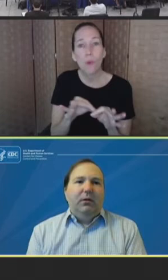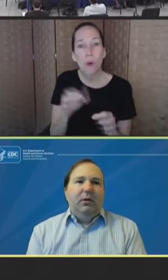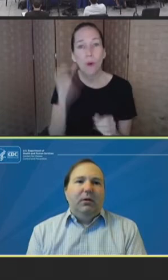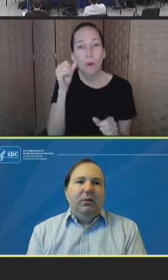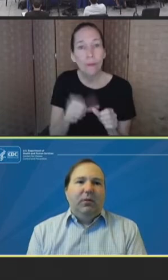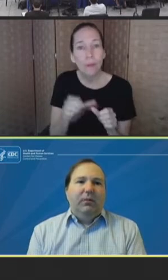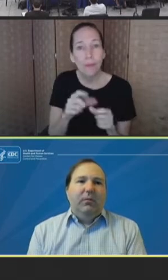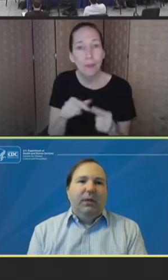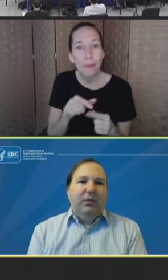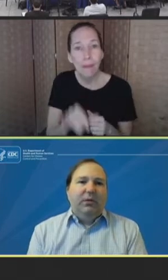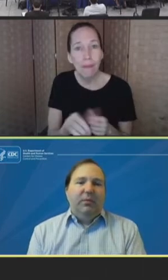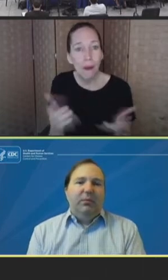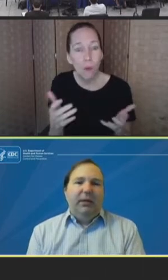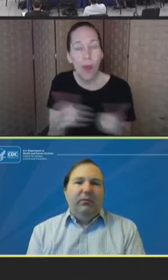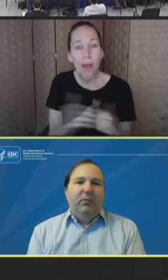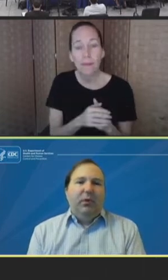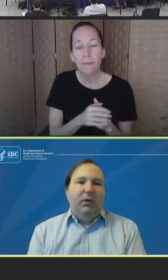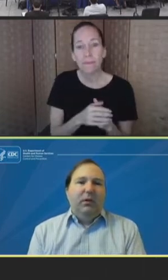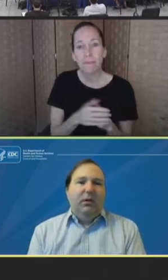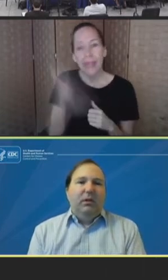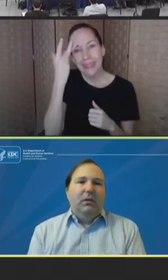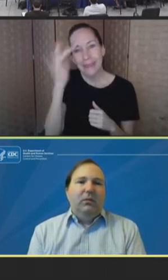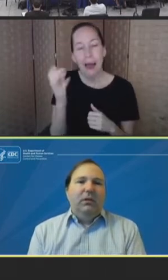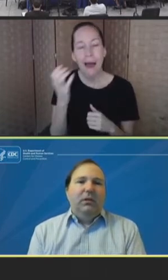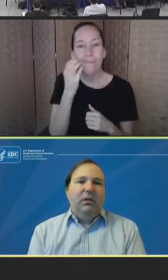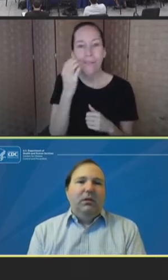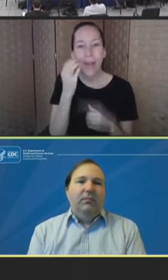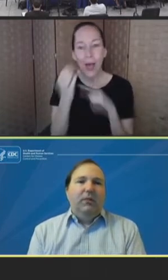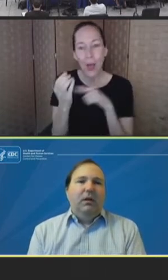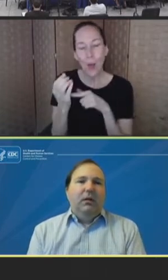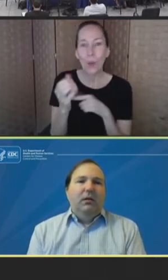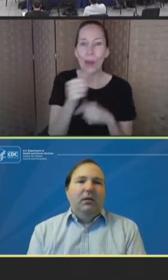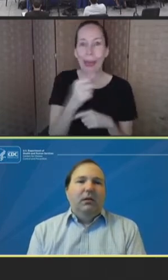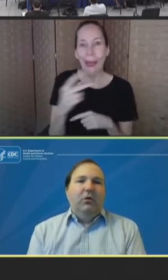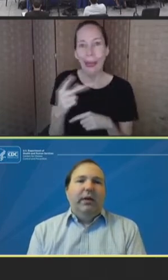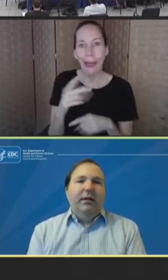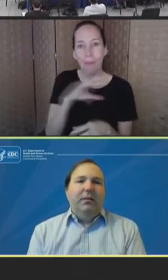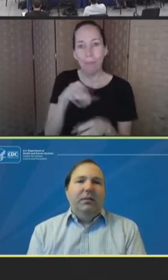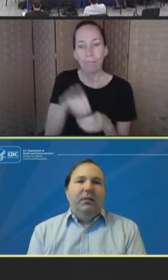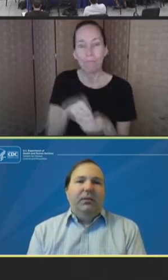you know, it's a smartphone-based survey platform; but it was created specifically